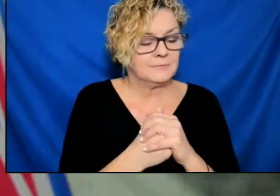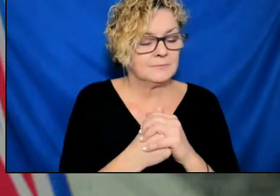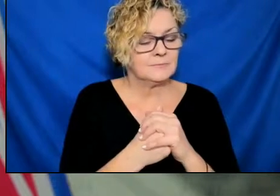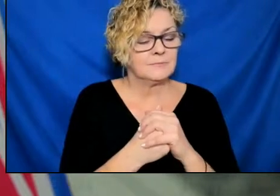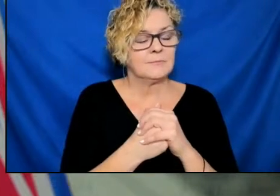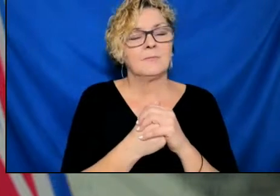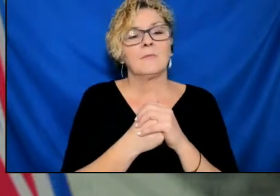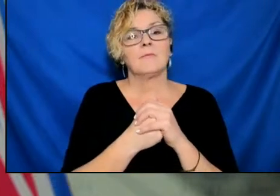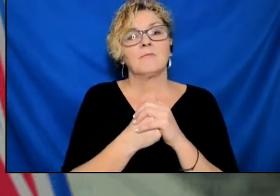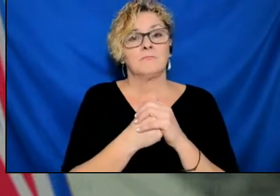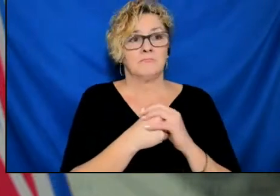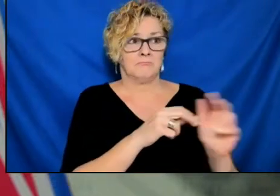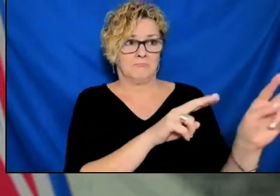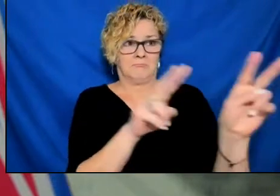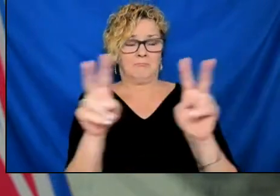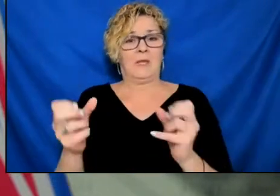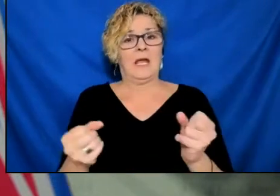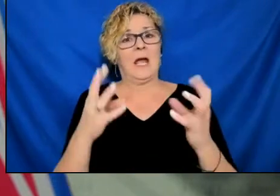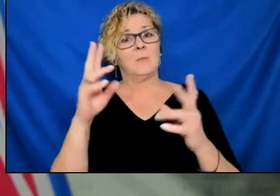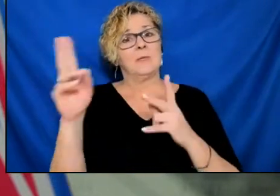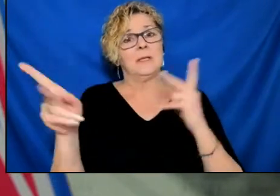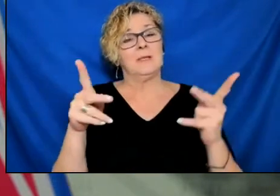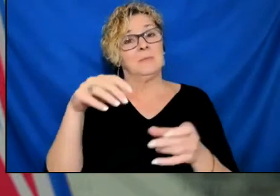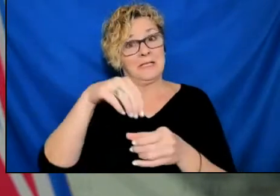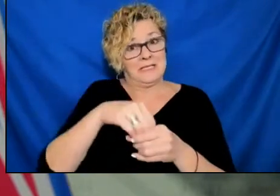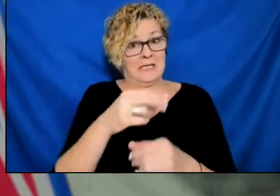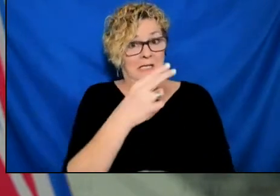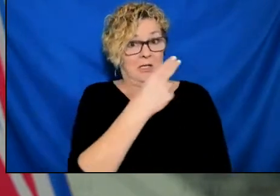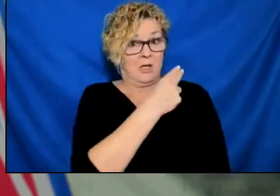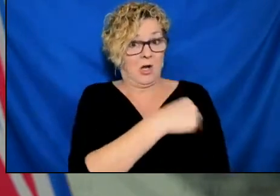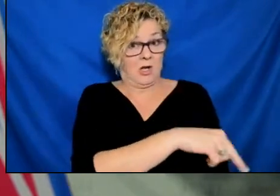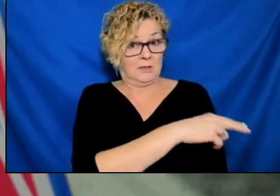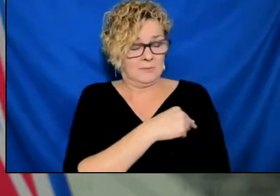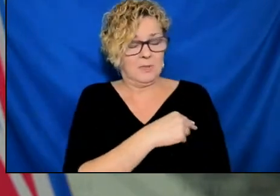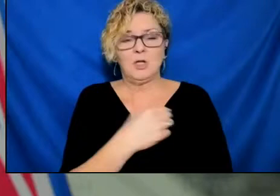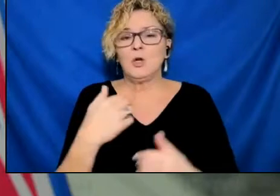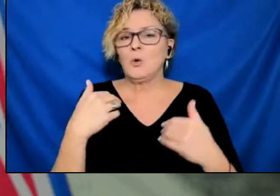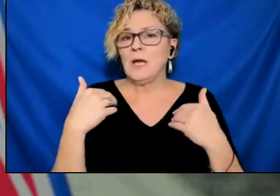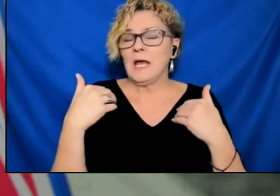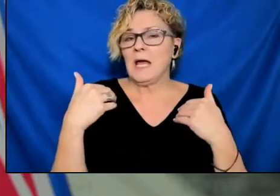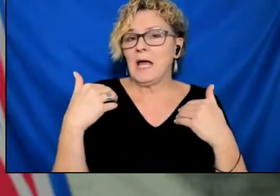province and how many people are in acute care today.